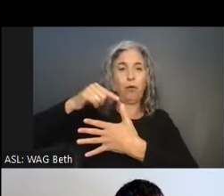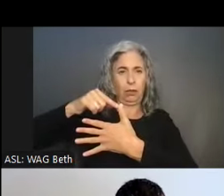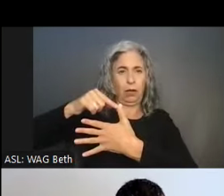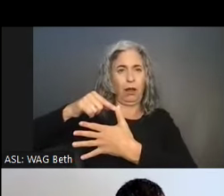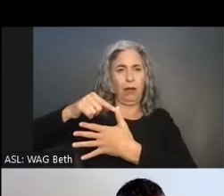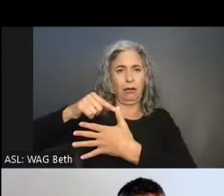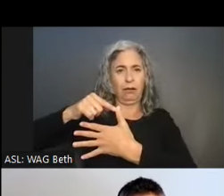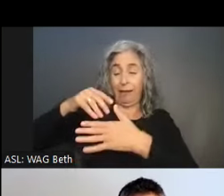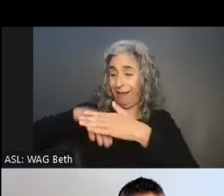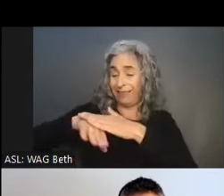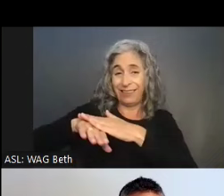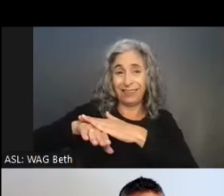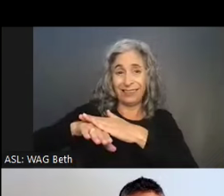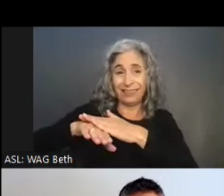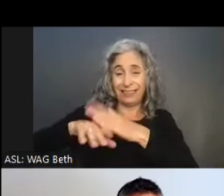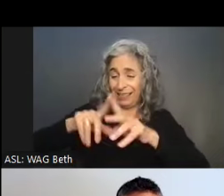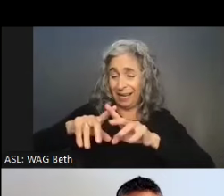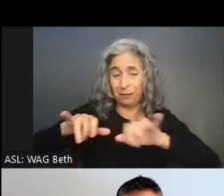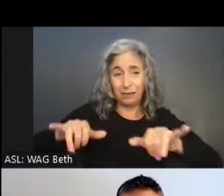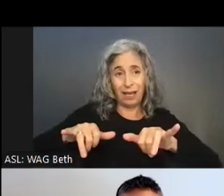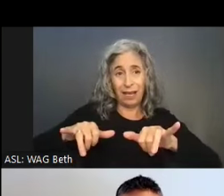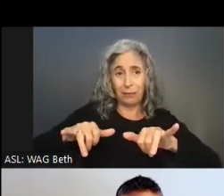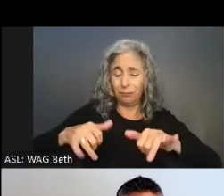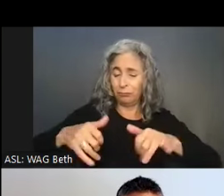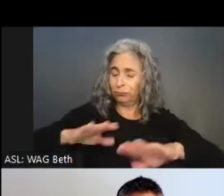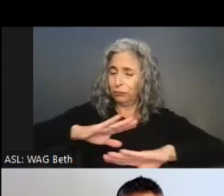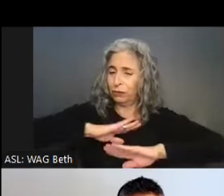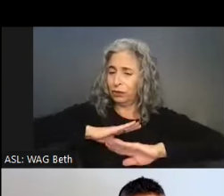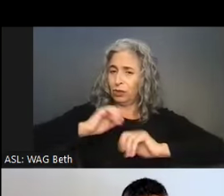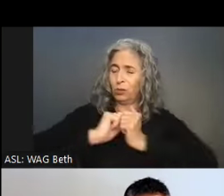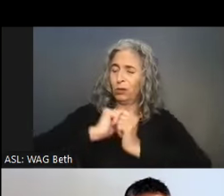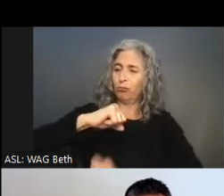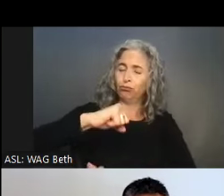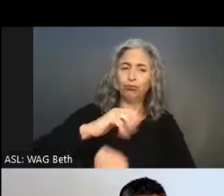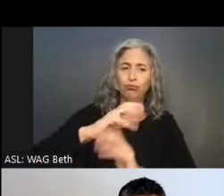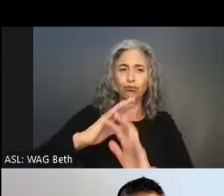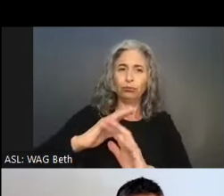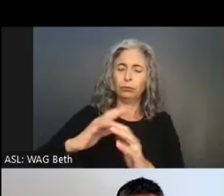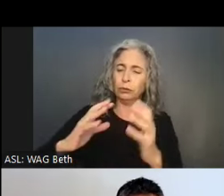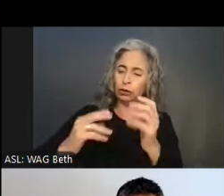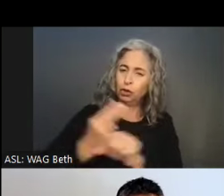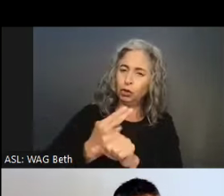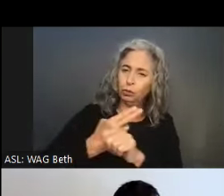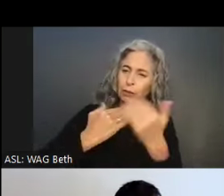access while practicing sufficiency and restraint. I have summarized in bullet points what I'm about